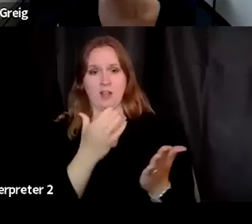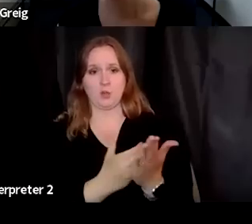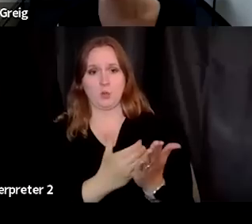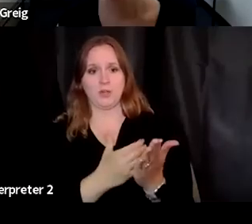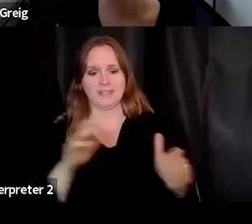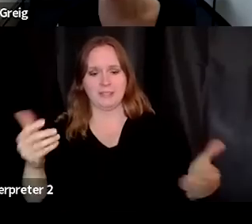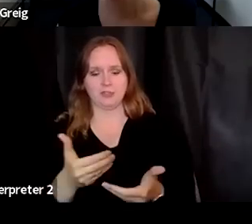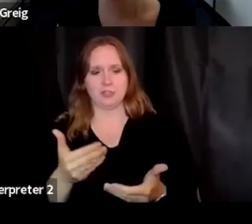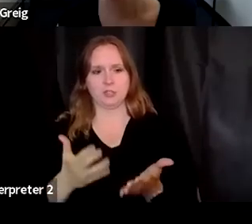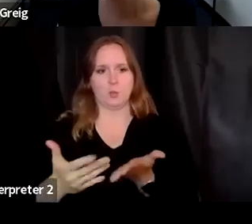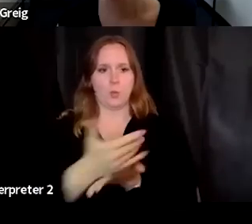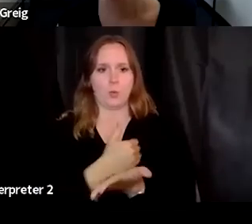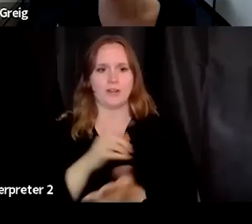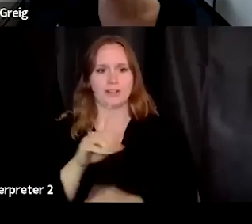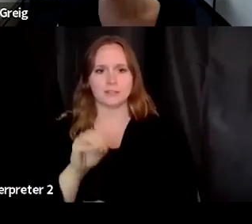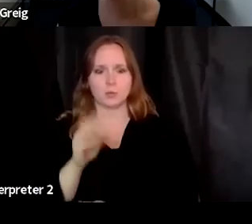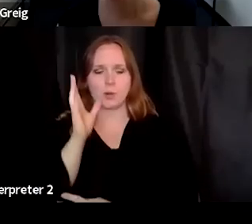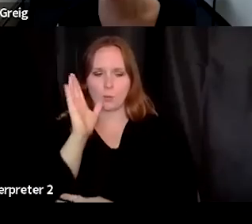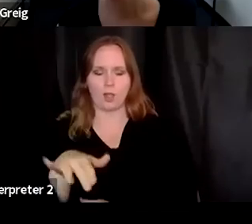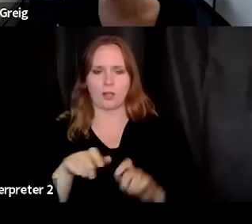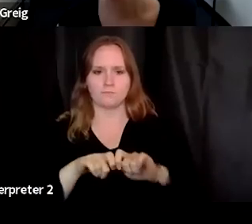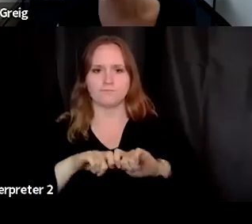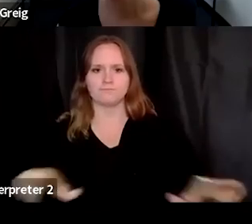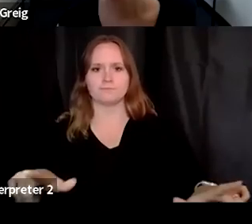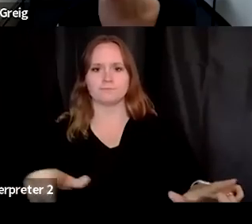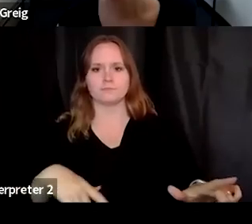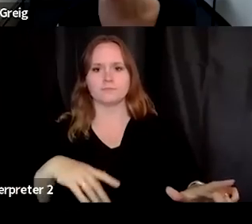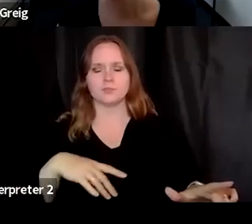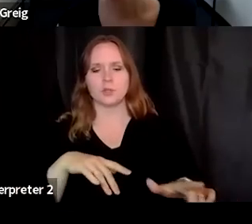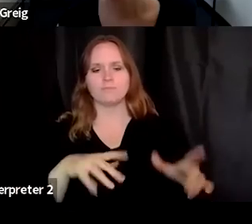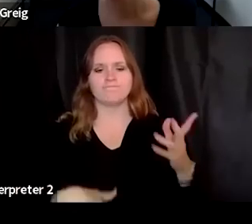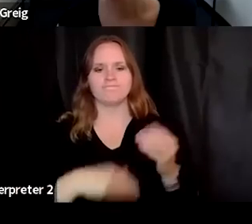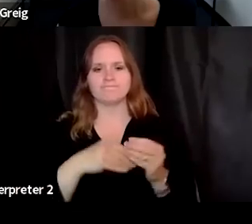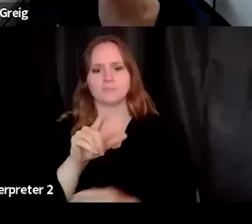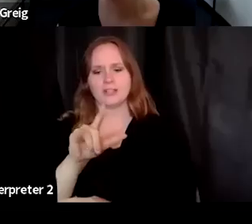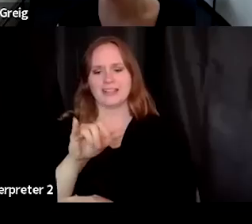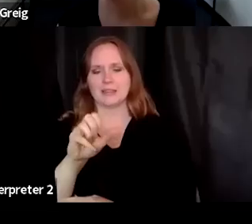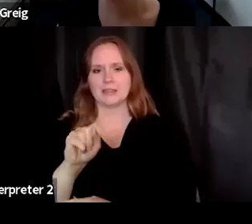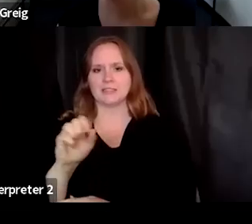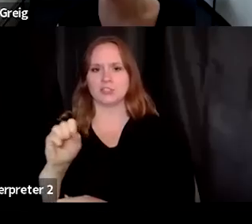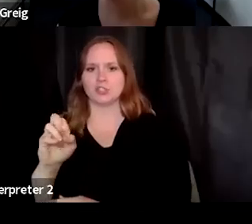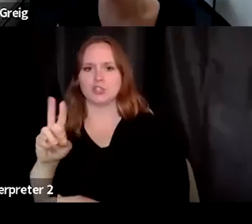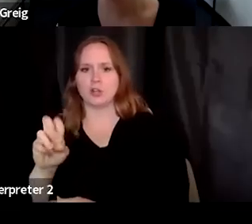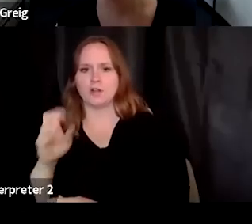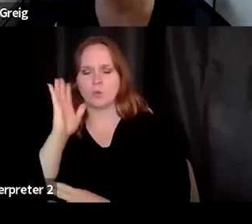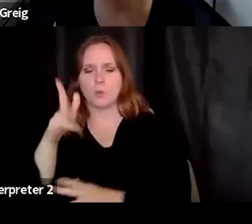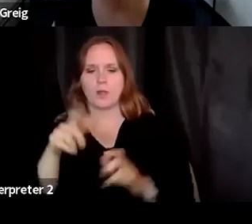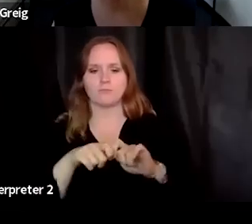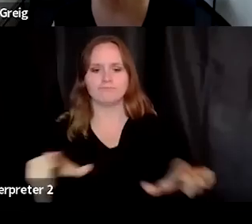You'll, you can find out via our listserv so there'll be more information and then as a team we'll talk about how we can